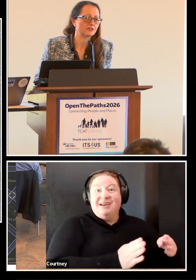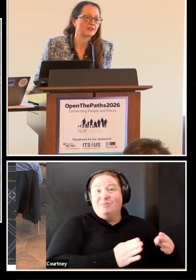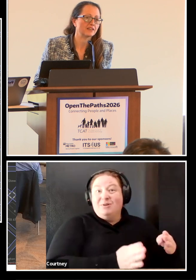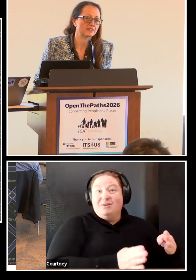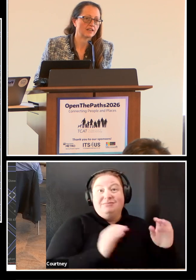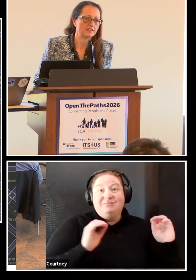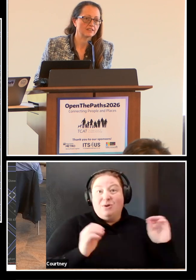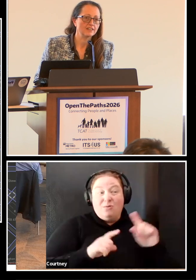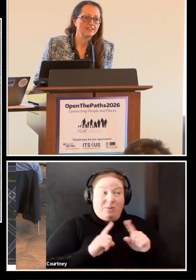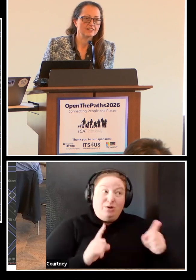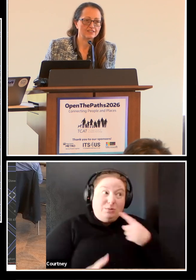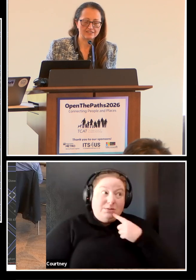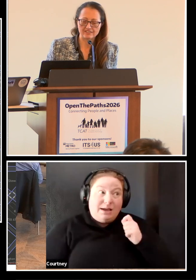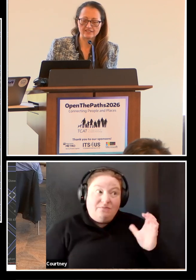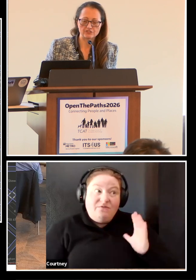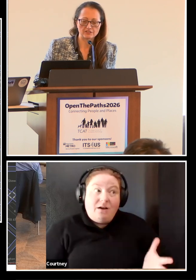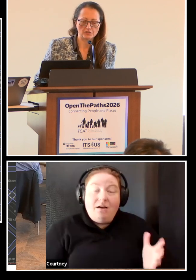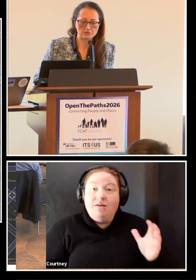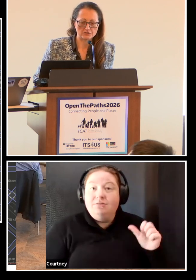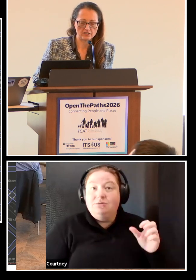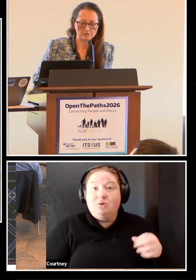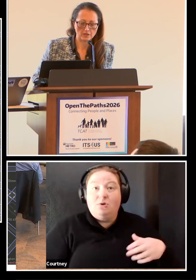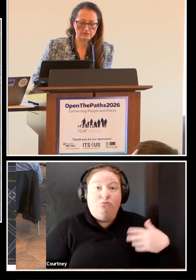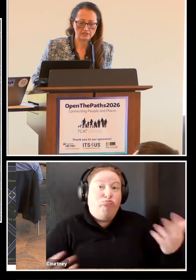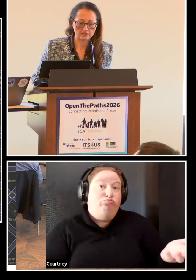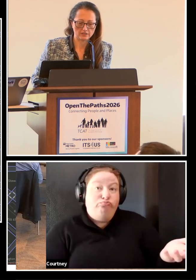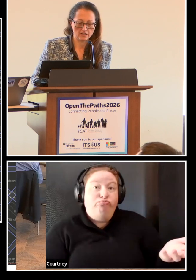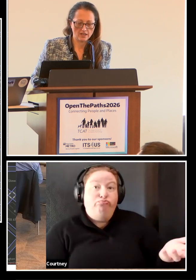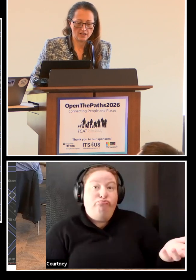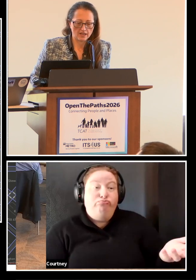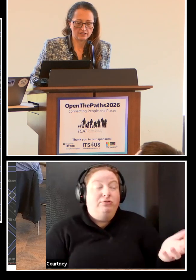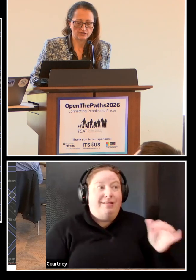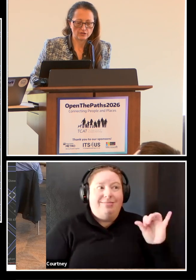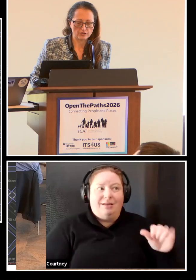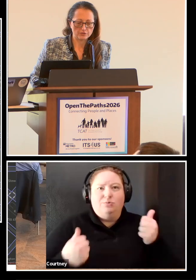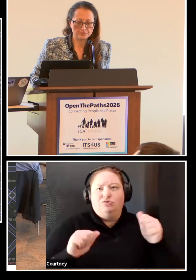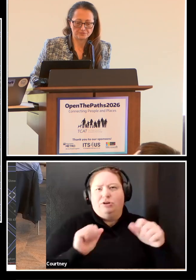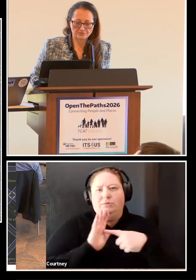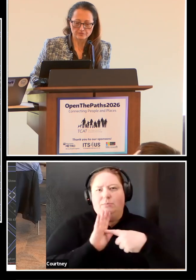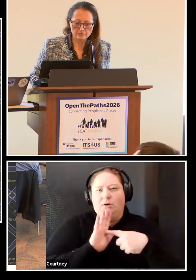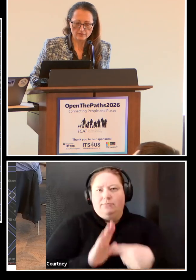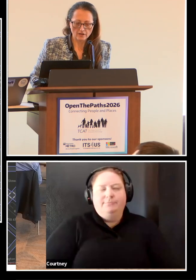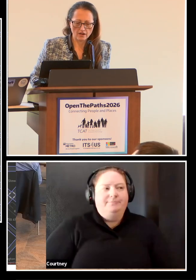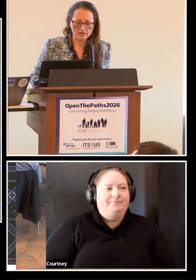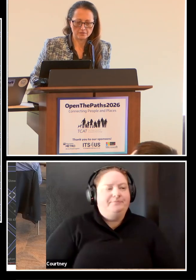you're okay with that. That's essentially what we're trying to model here. And so,